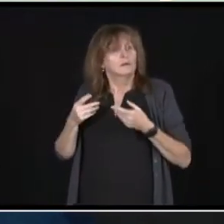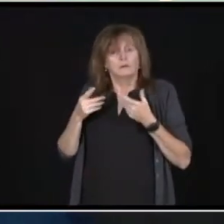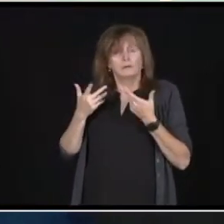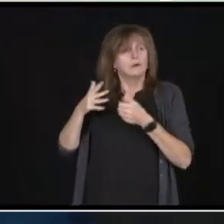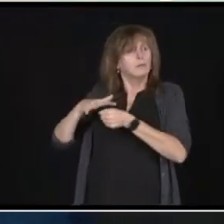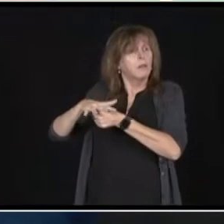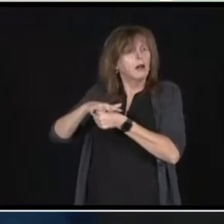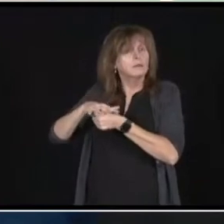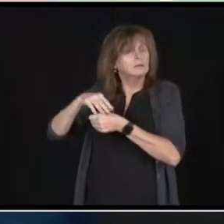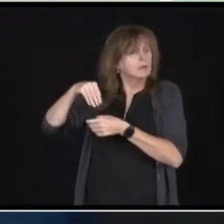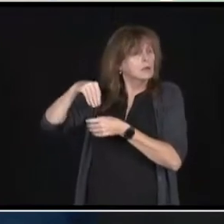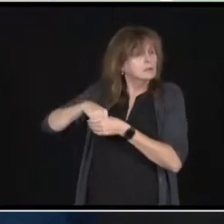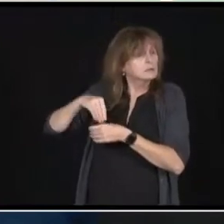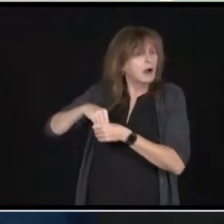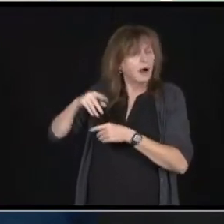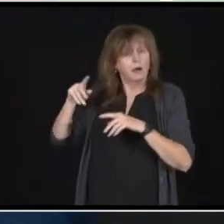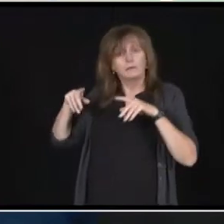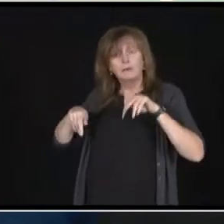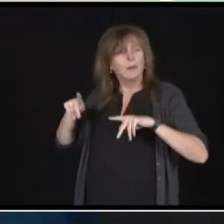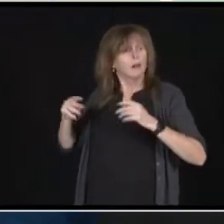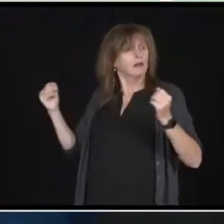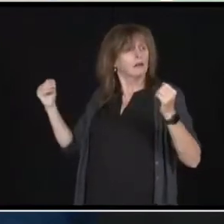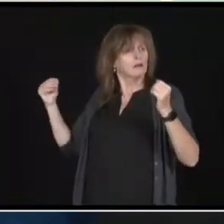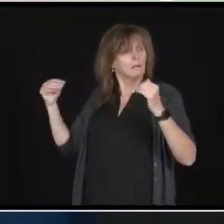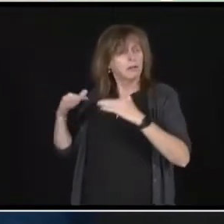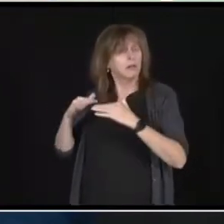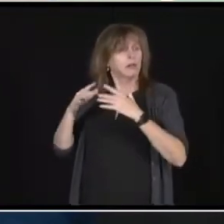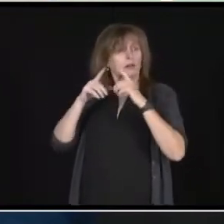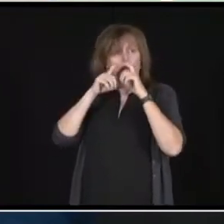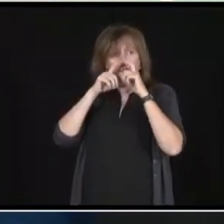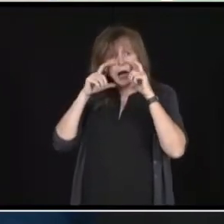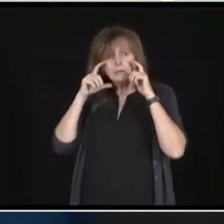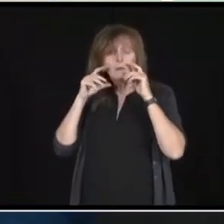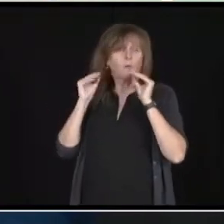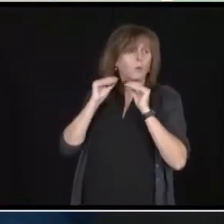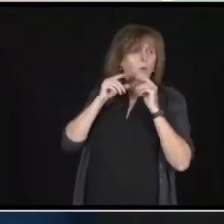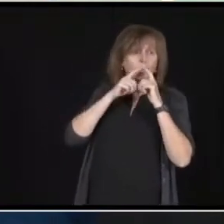We are looking at places where they are indoor, where people are congregating.